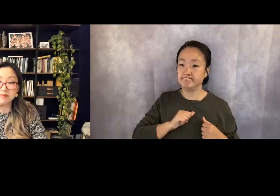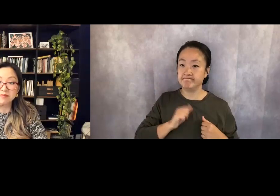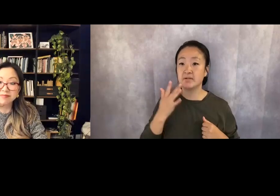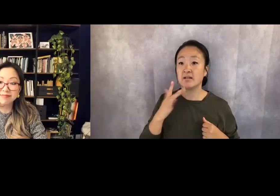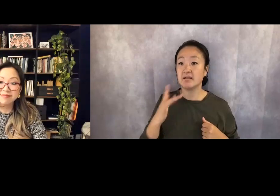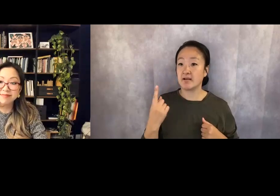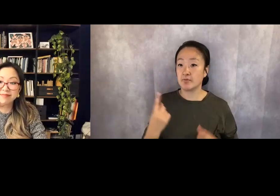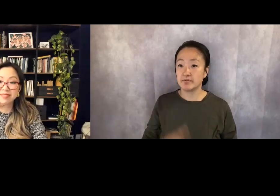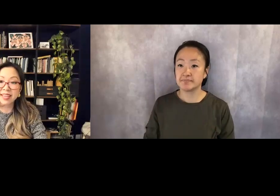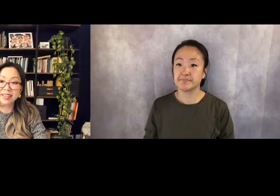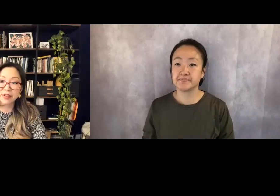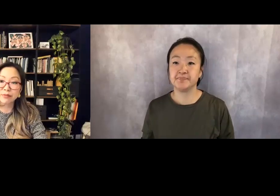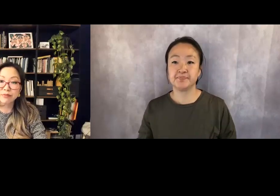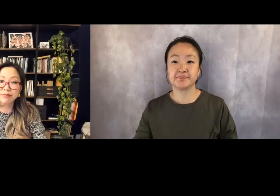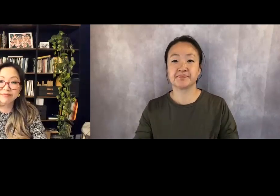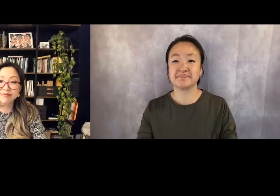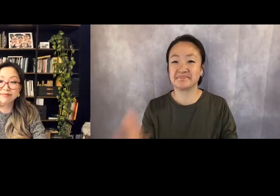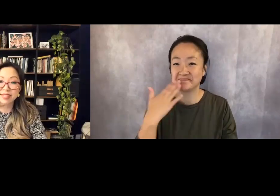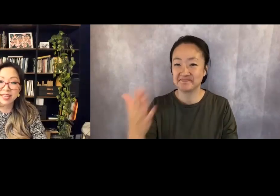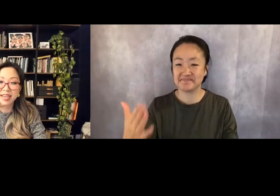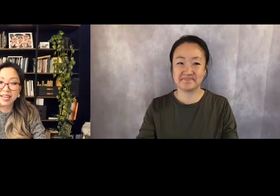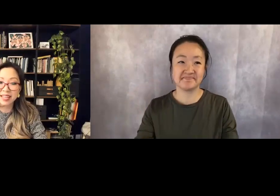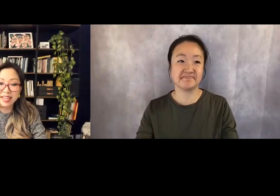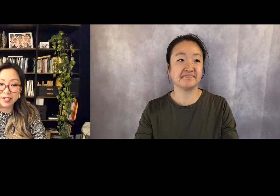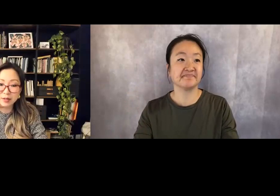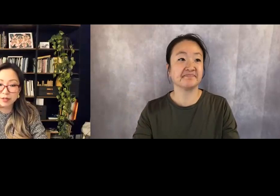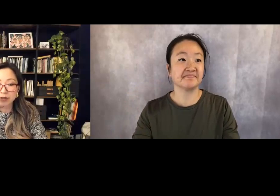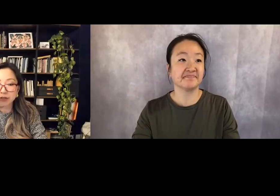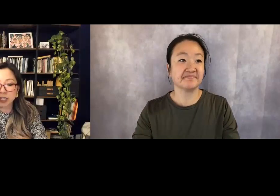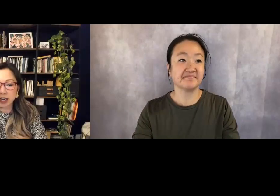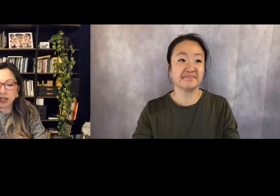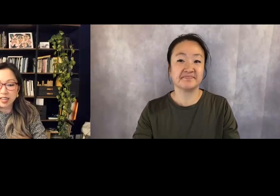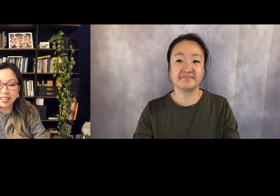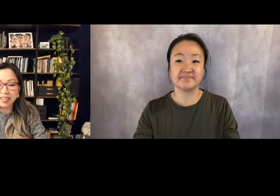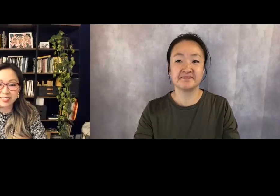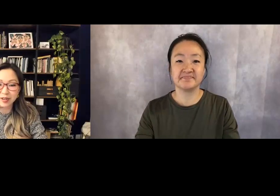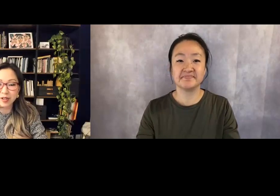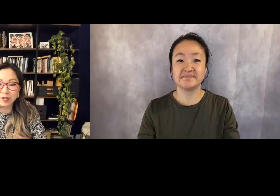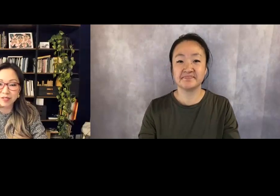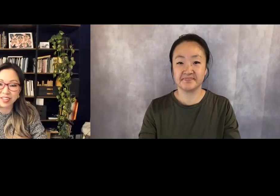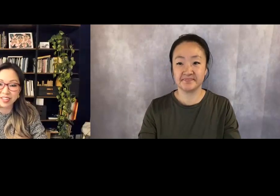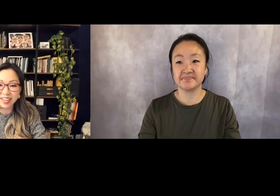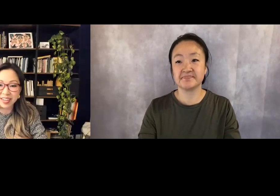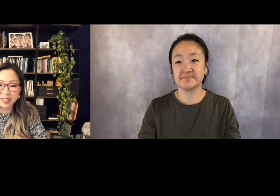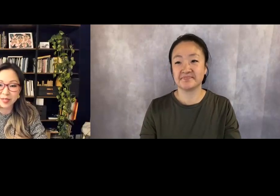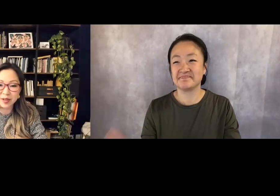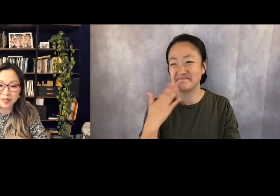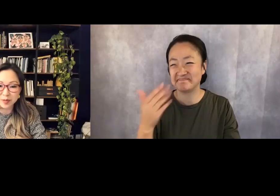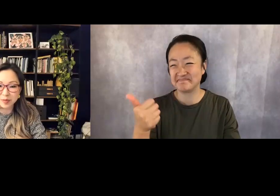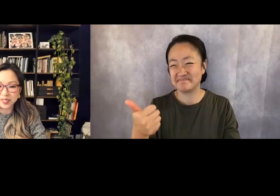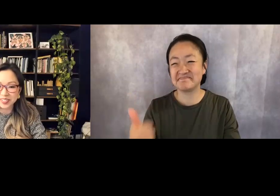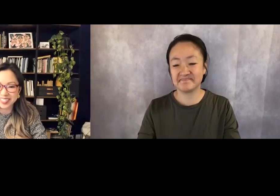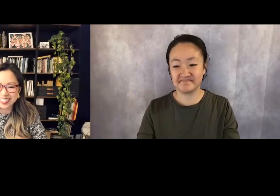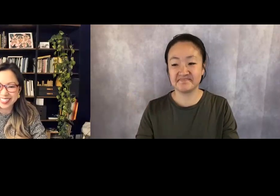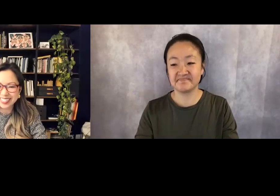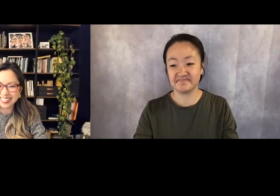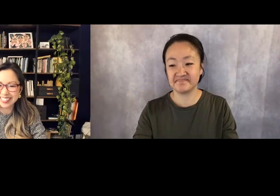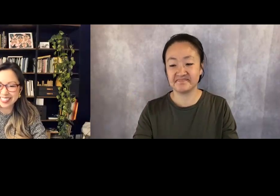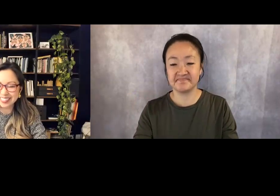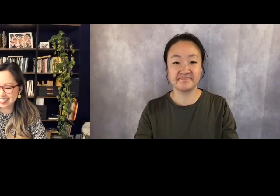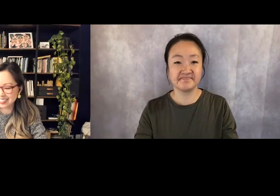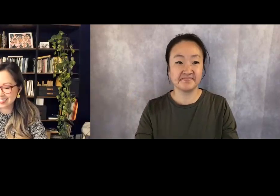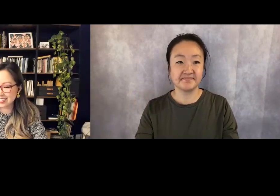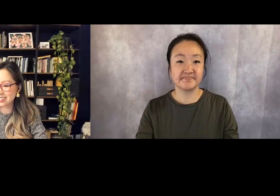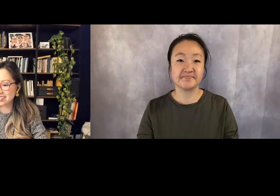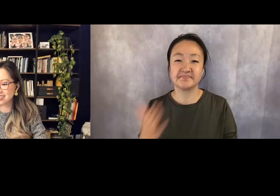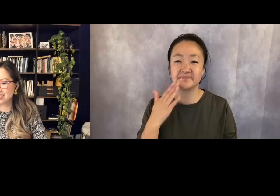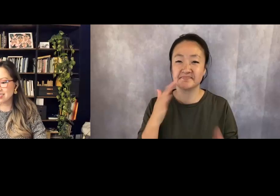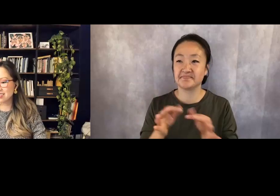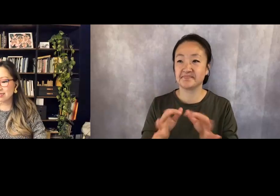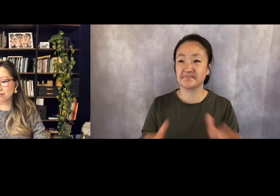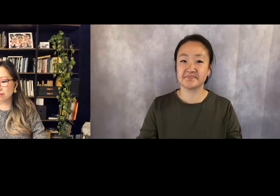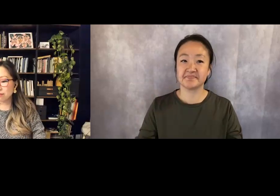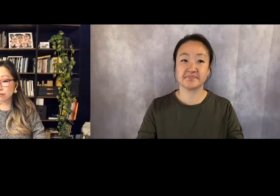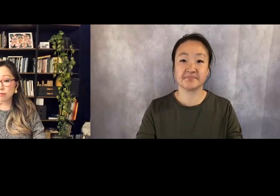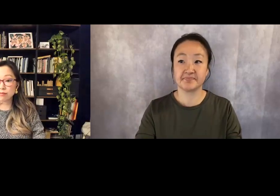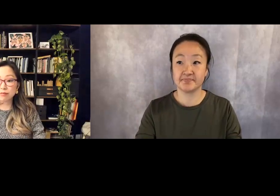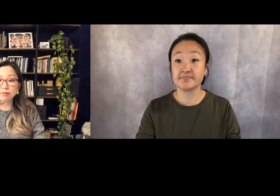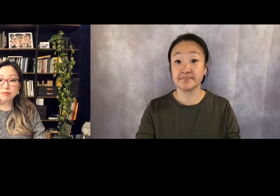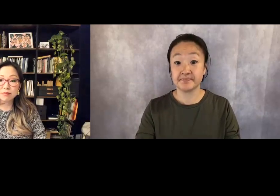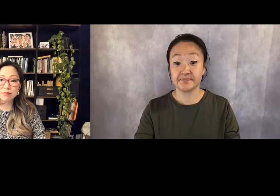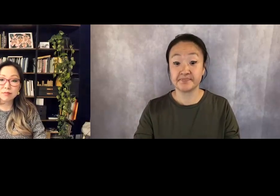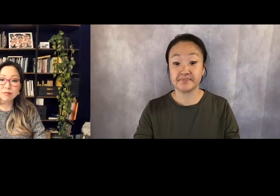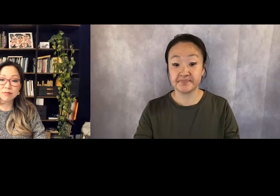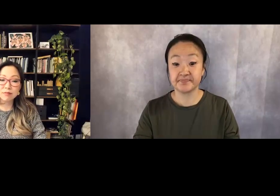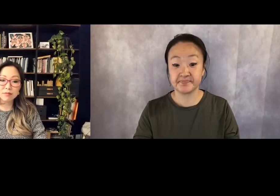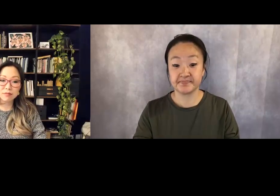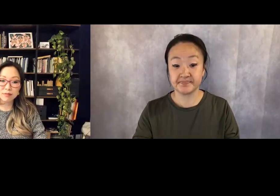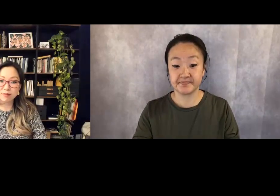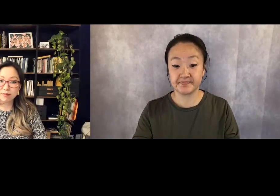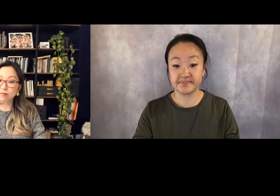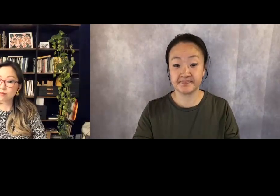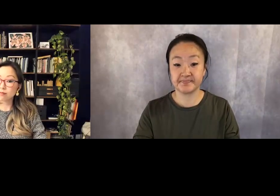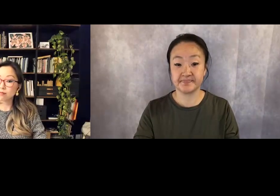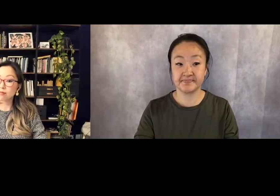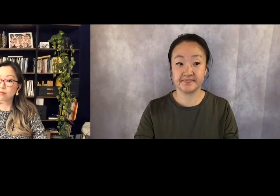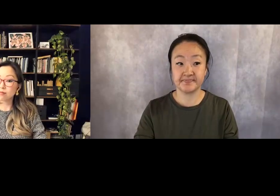Thank you, and thank you to Jenna and all of the ASL interpreters.